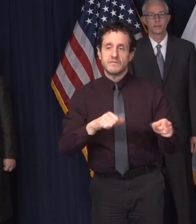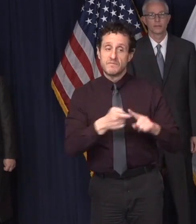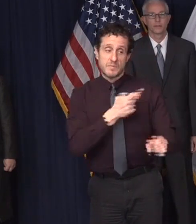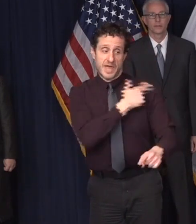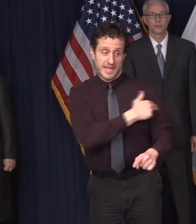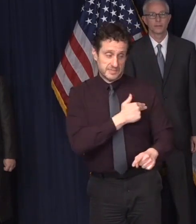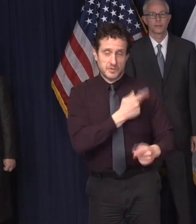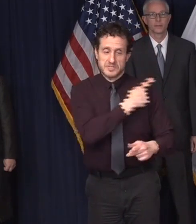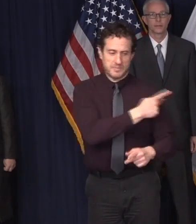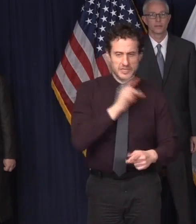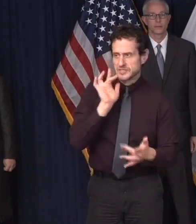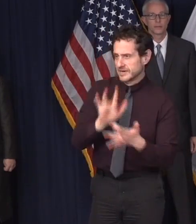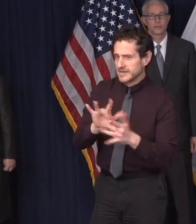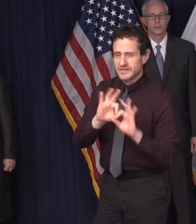OR DECATUR PUBLIC SCHOOLS